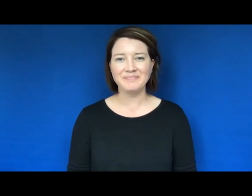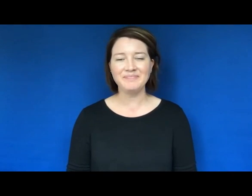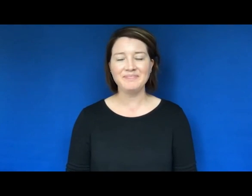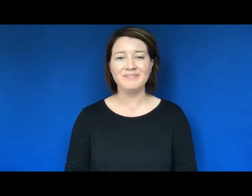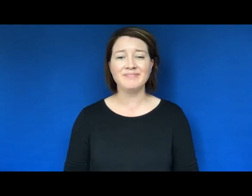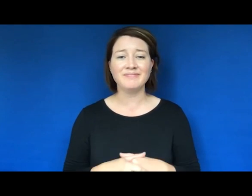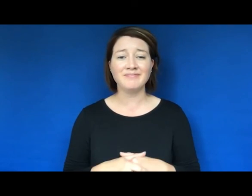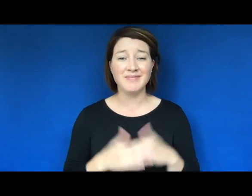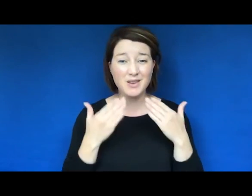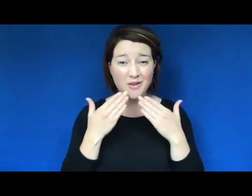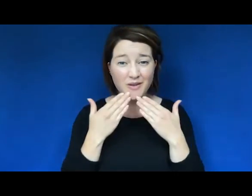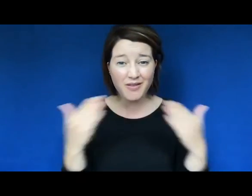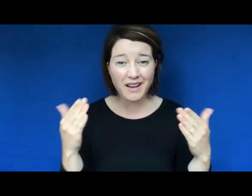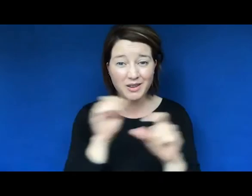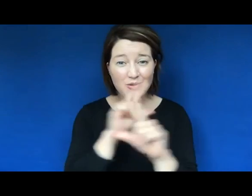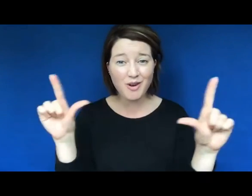hopefully we will see you again next week. Take care.